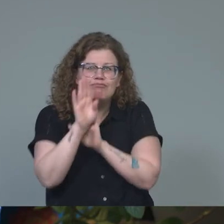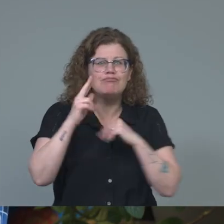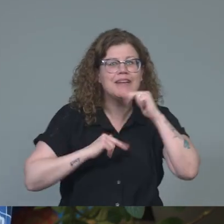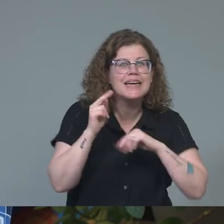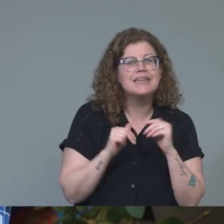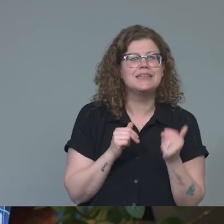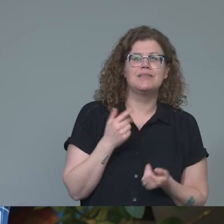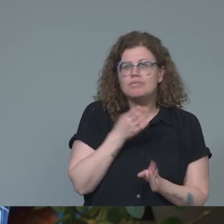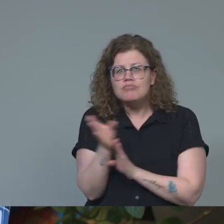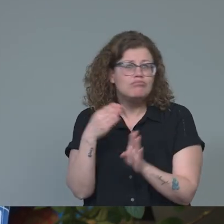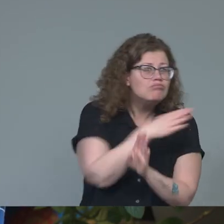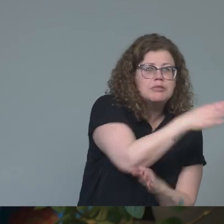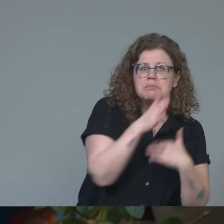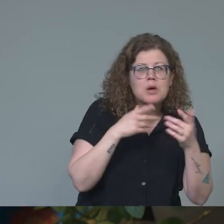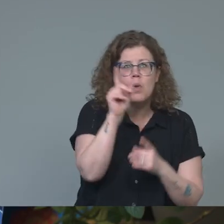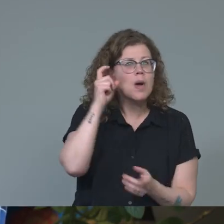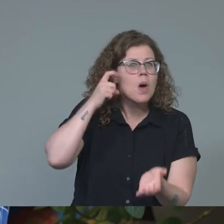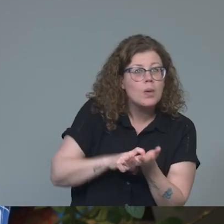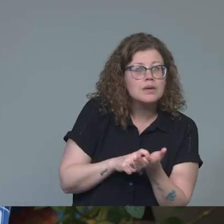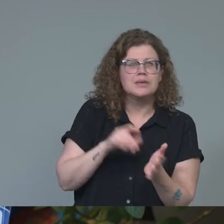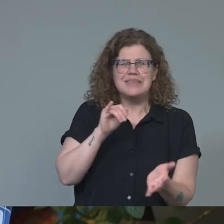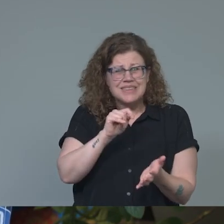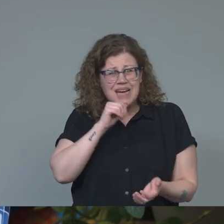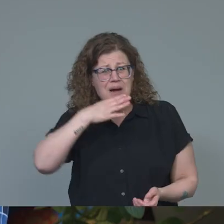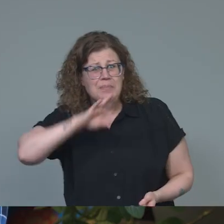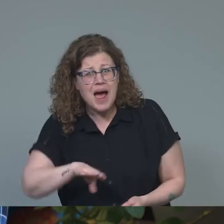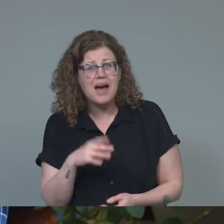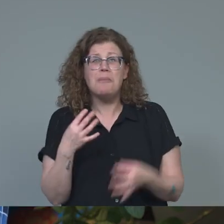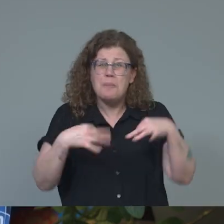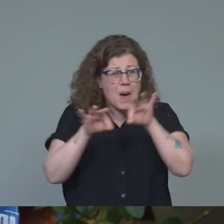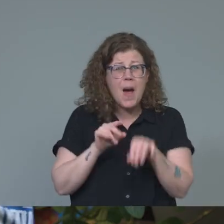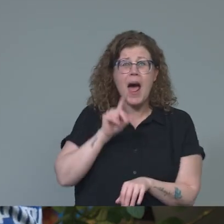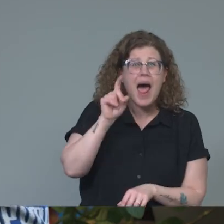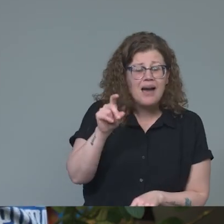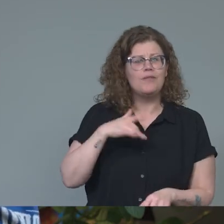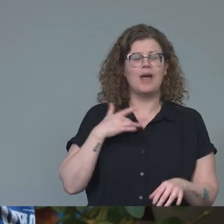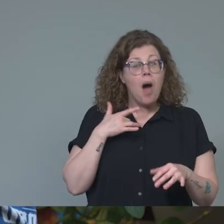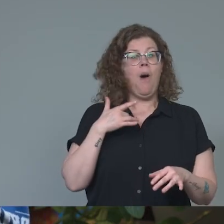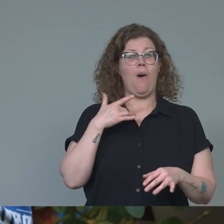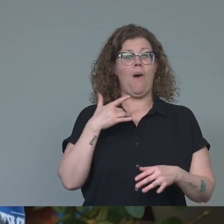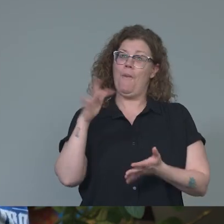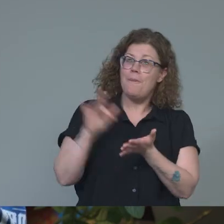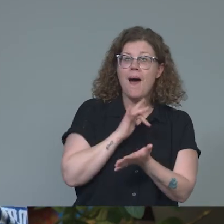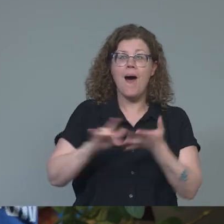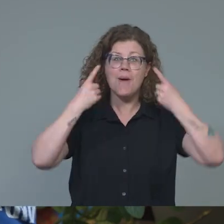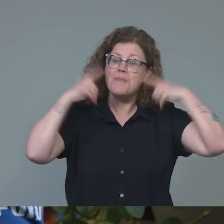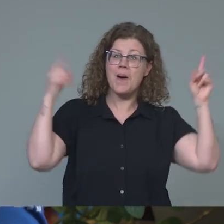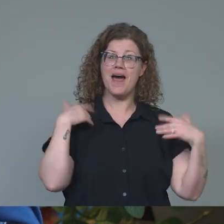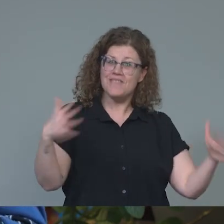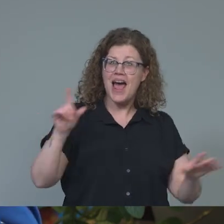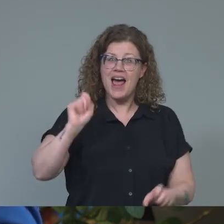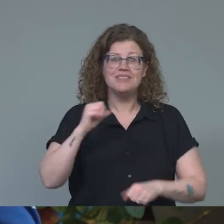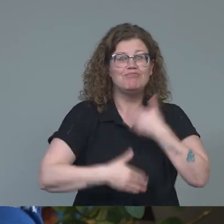life activities. So asking help doesn't mean that you are you know, no know how is no you don't have